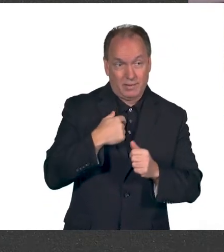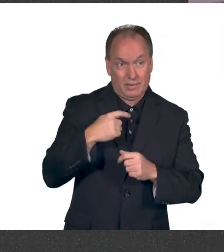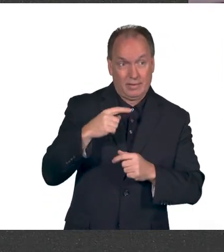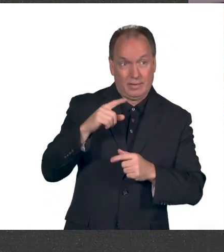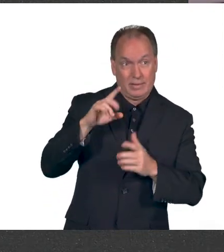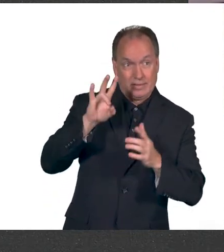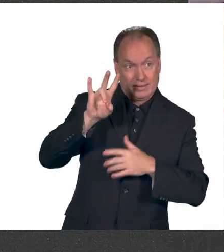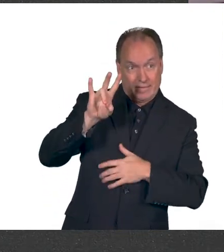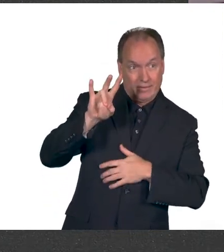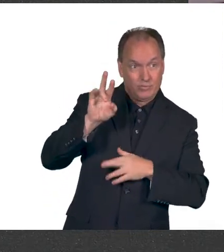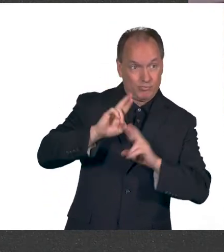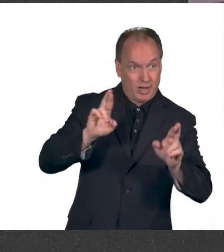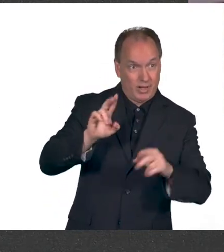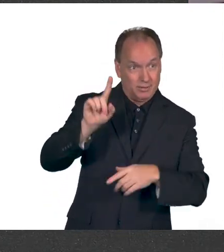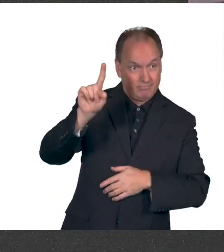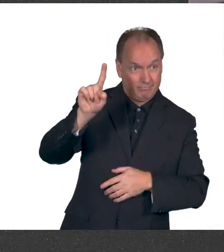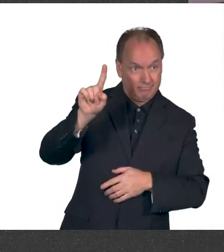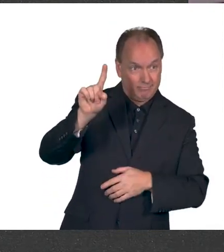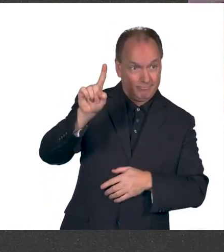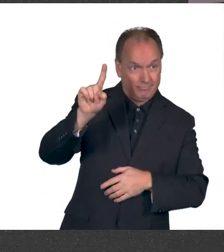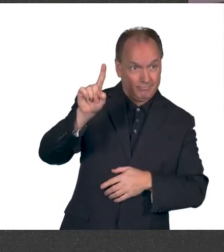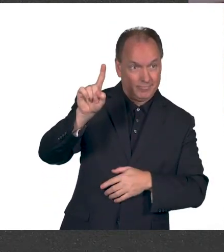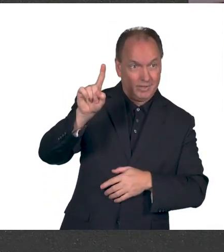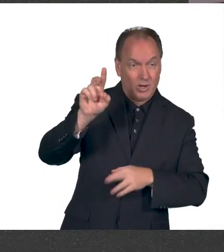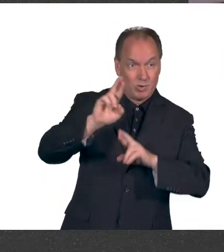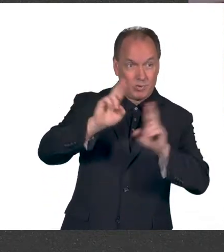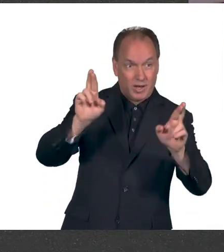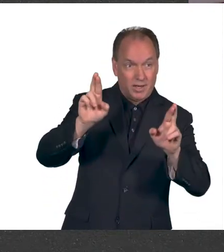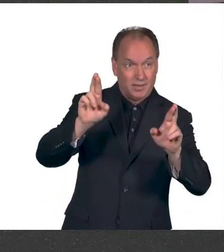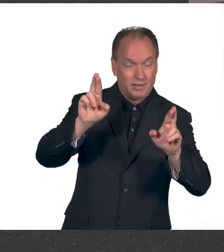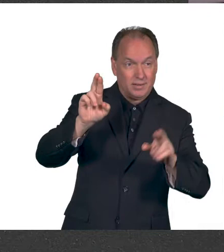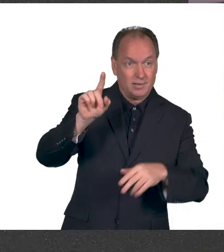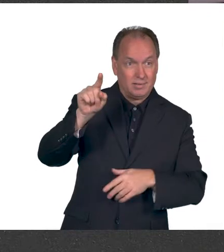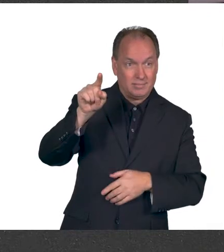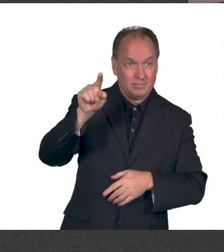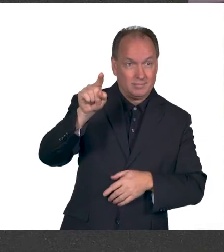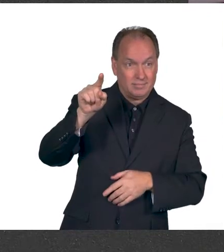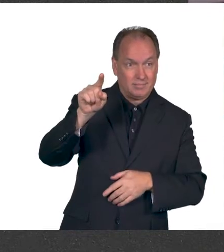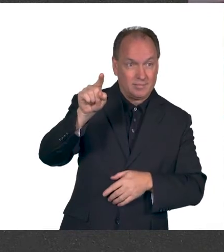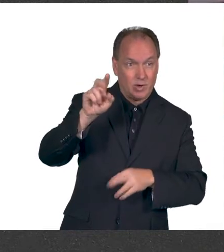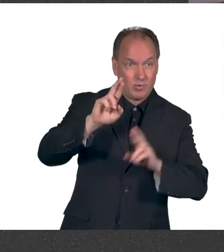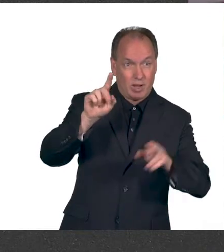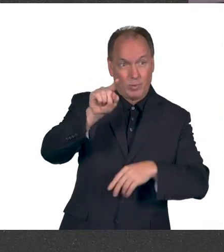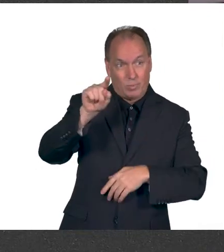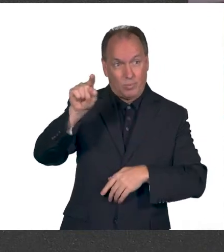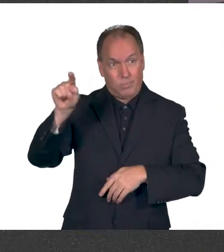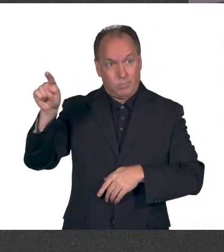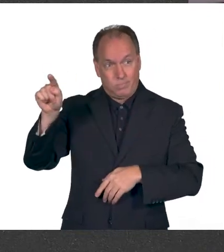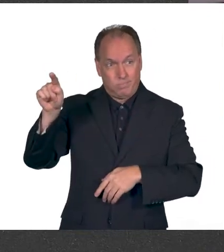Get your sky writing finger ready? Ready we're going to pull back this way here we go.